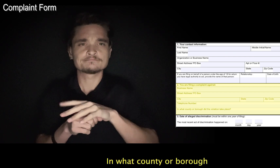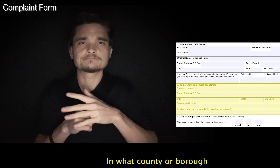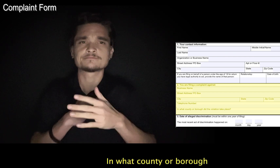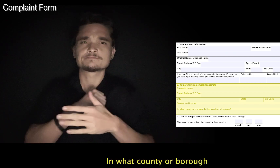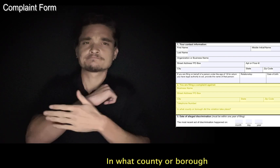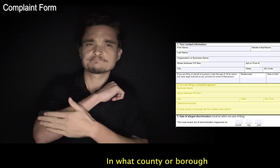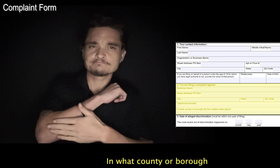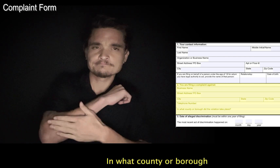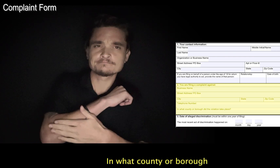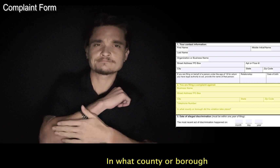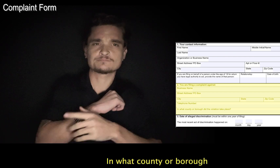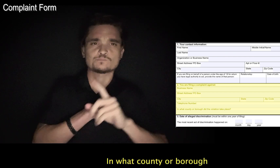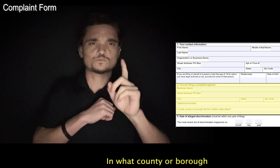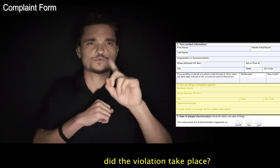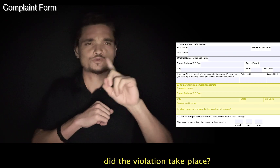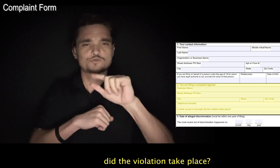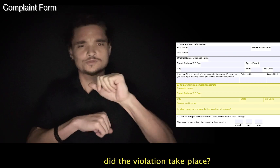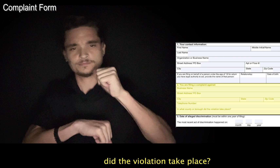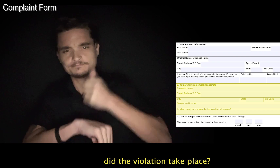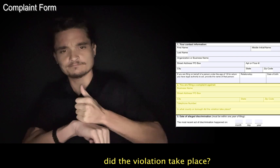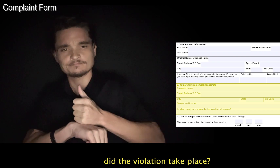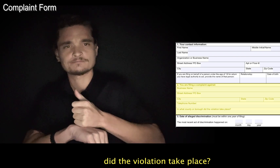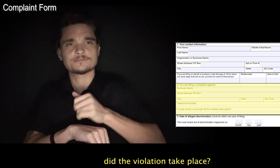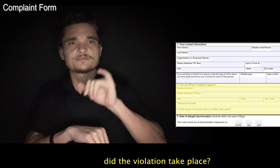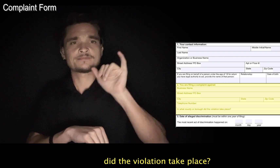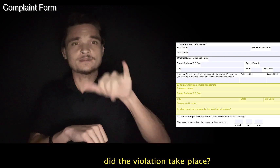In what county or borough did the violation take place?